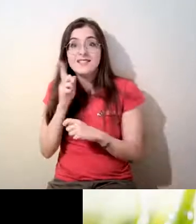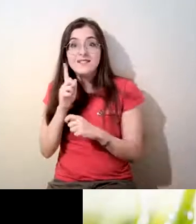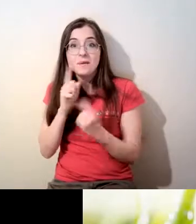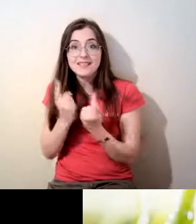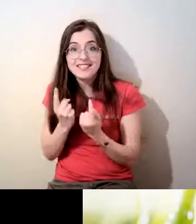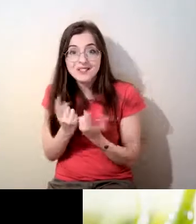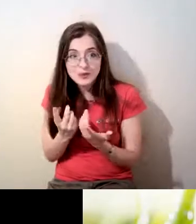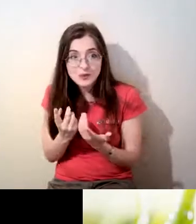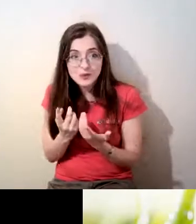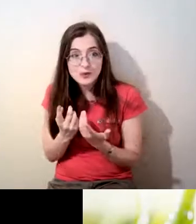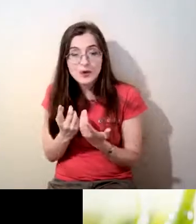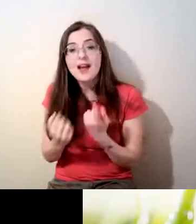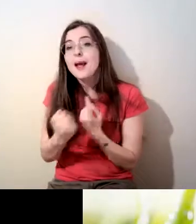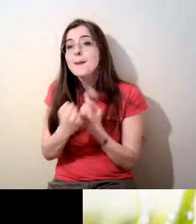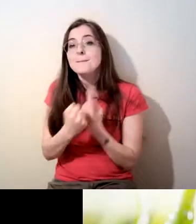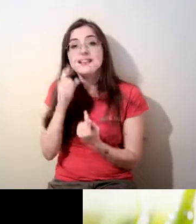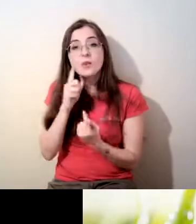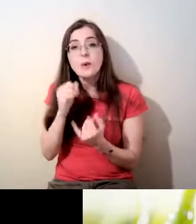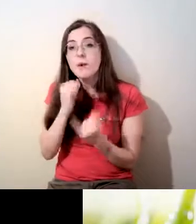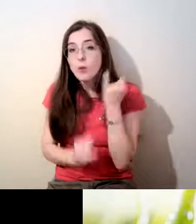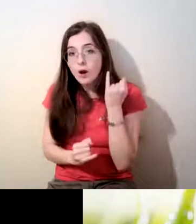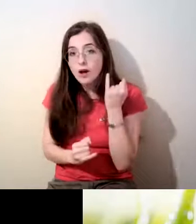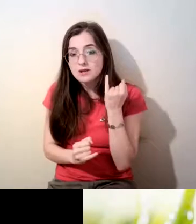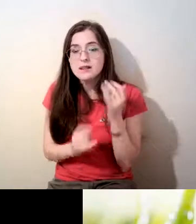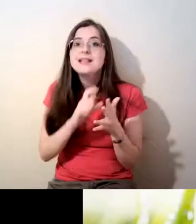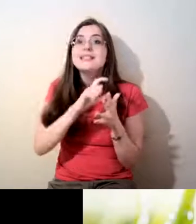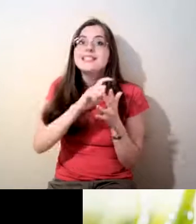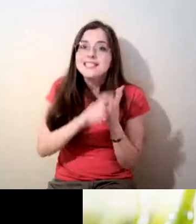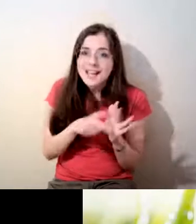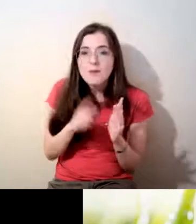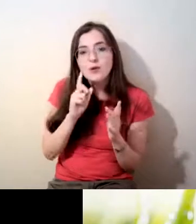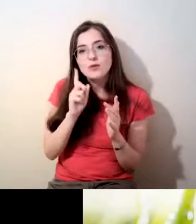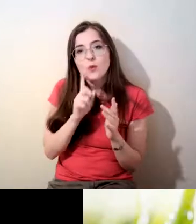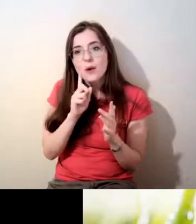impacting women disproportionately and disabled women even more um and if i'll